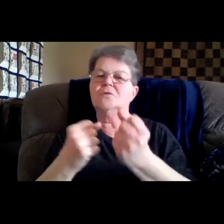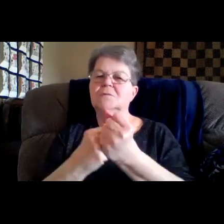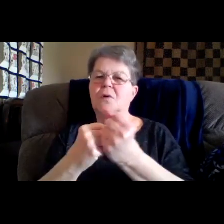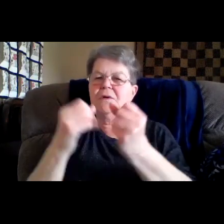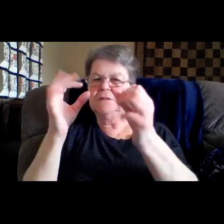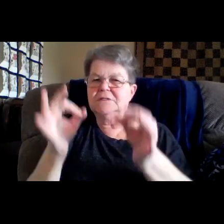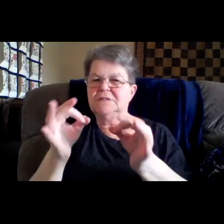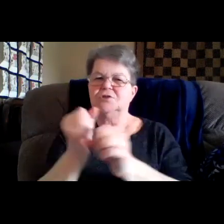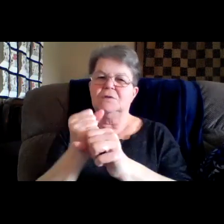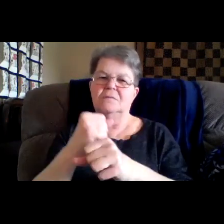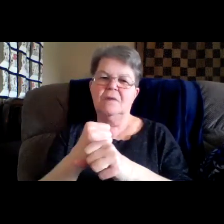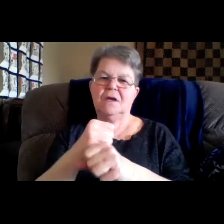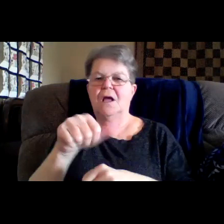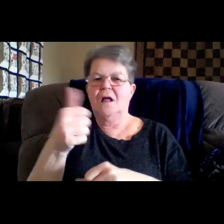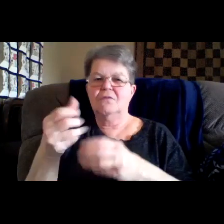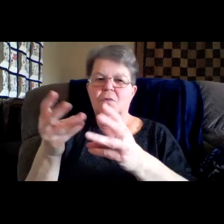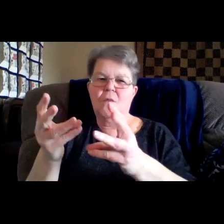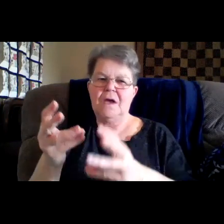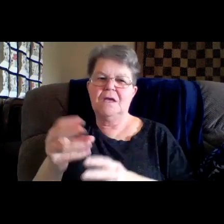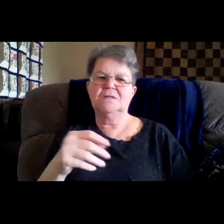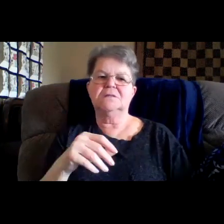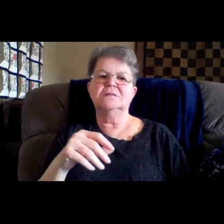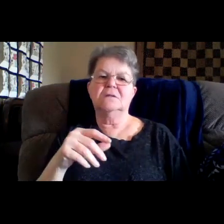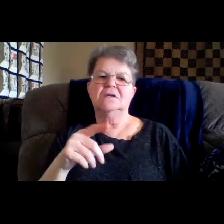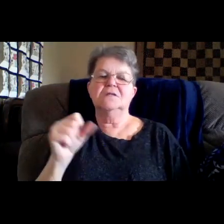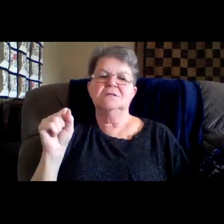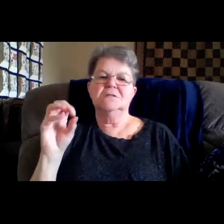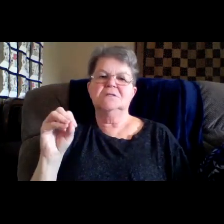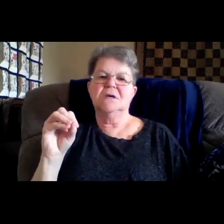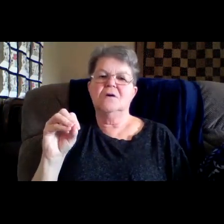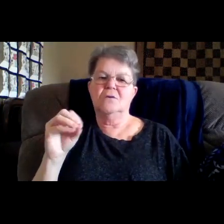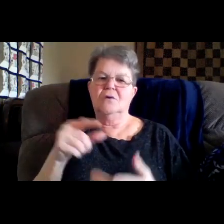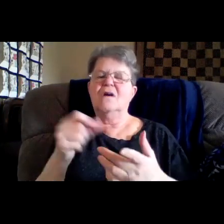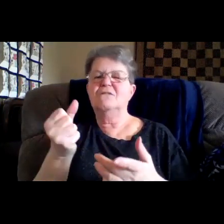If you go to the next slide, I think, yeah. So here's a few of the things that we did.